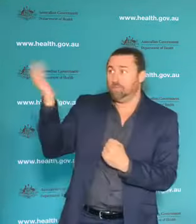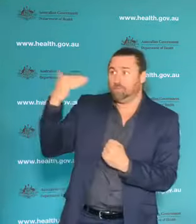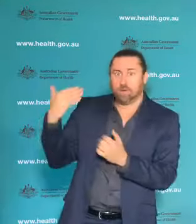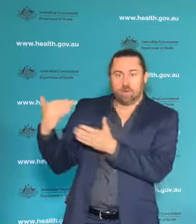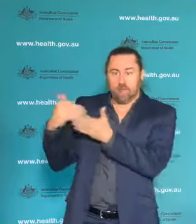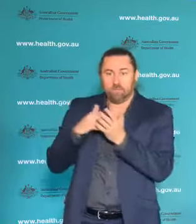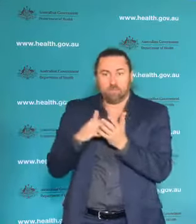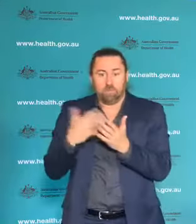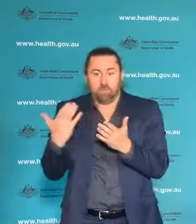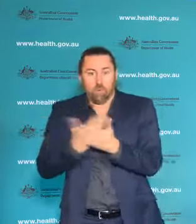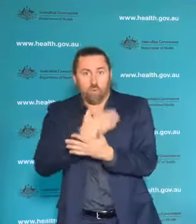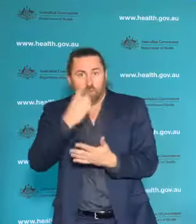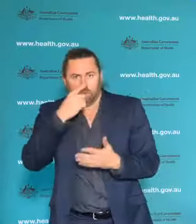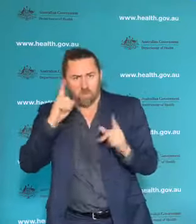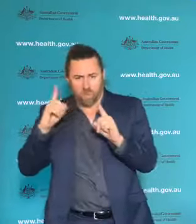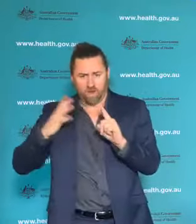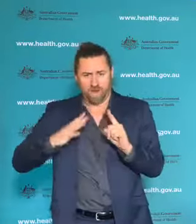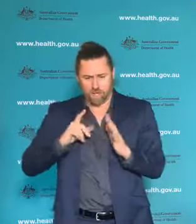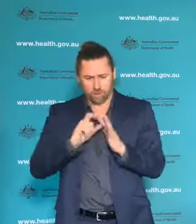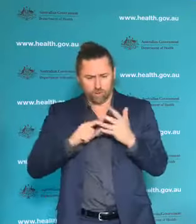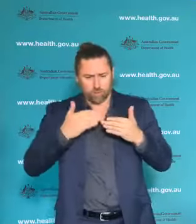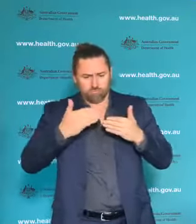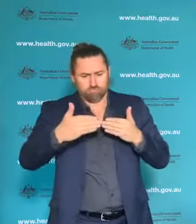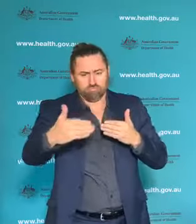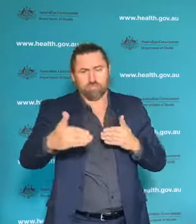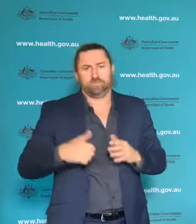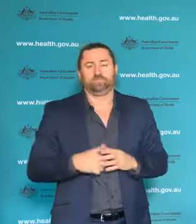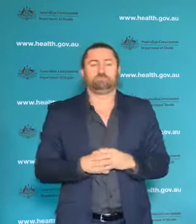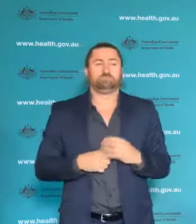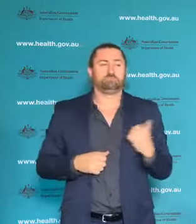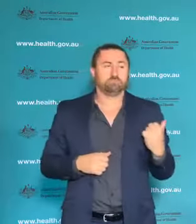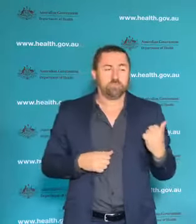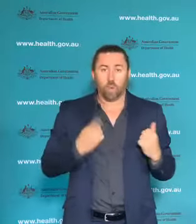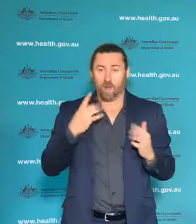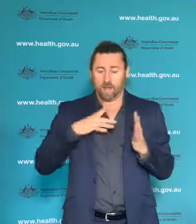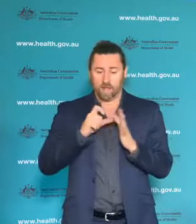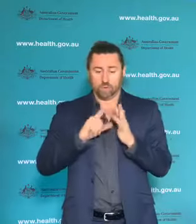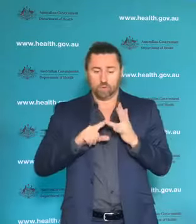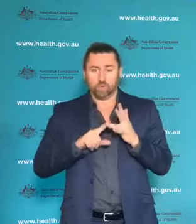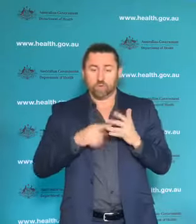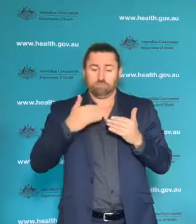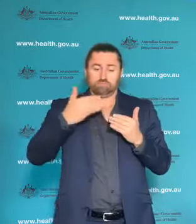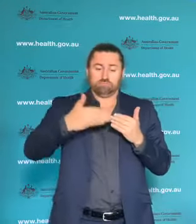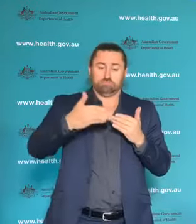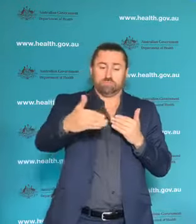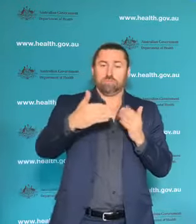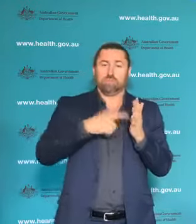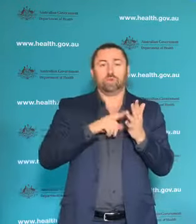the next steps that will need to be taken? Thank you. So what are the next steps that need to be taken in tackling the aged care response?